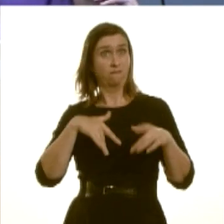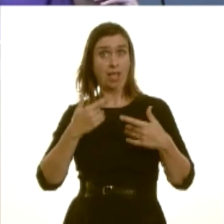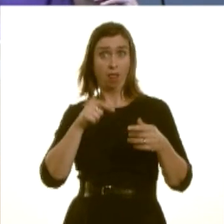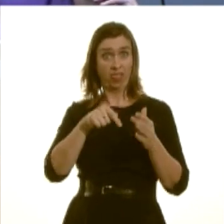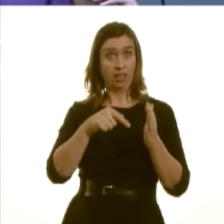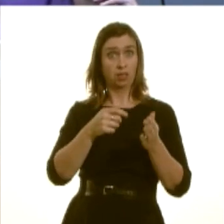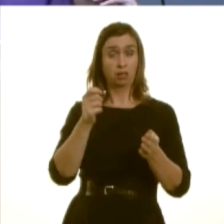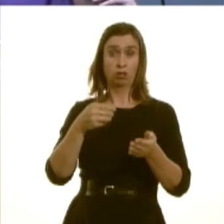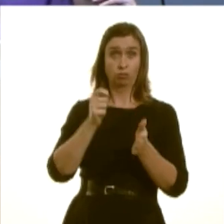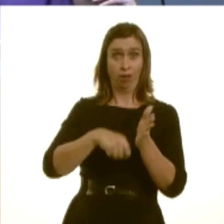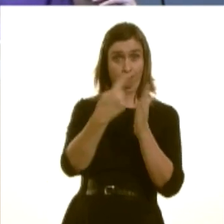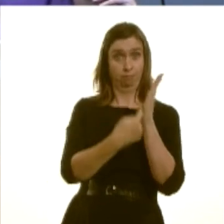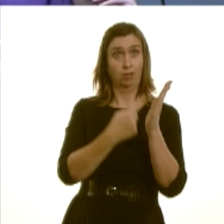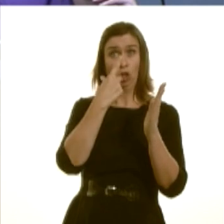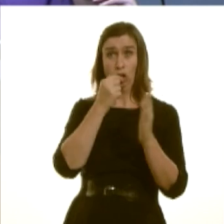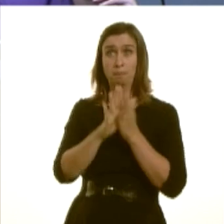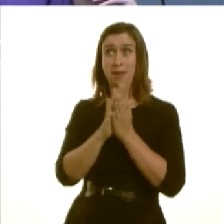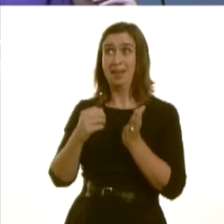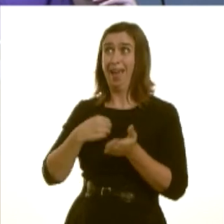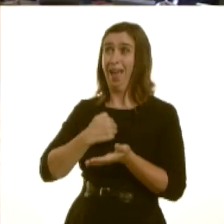Kingdom trade by more than £10 billion a year.